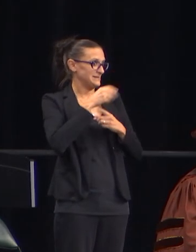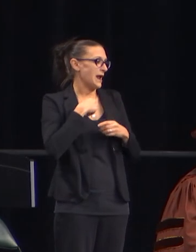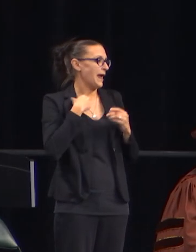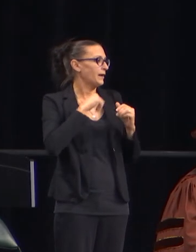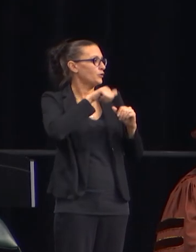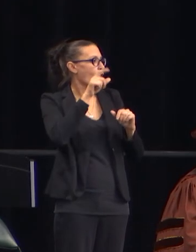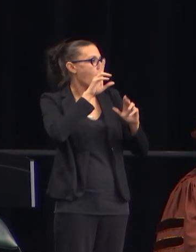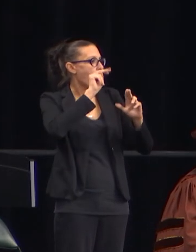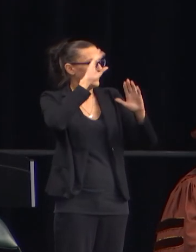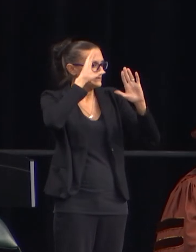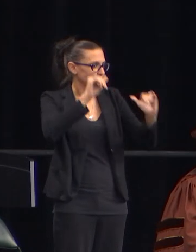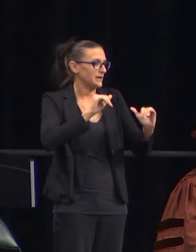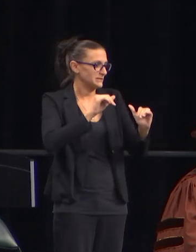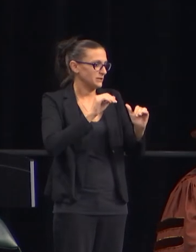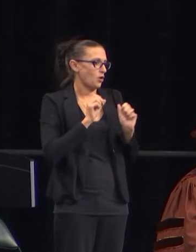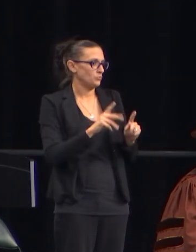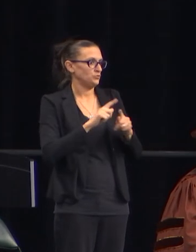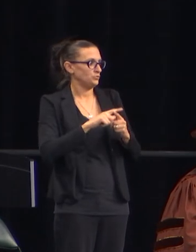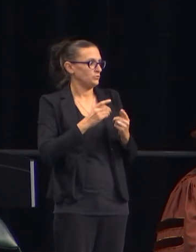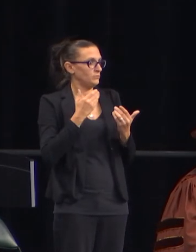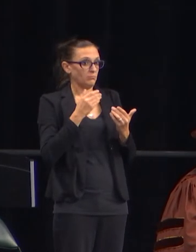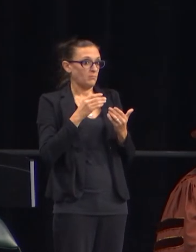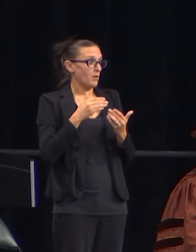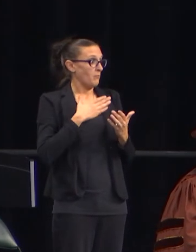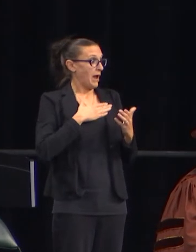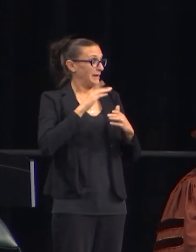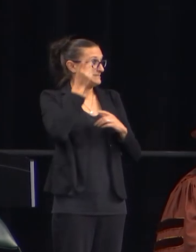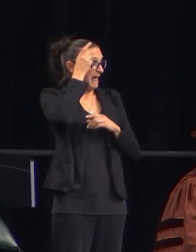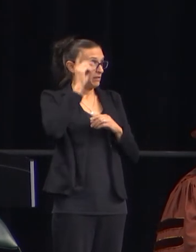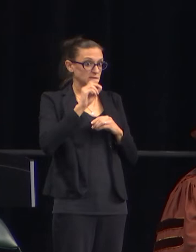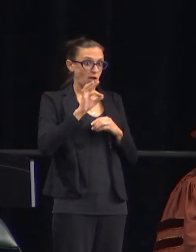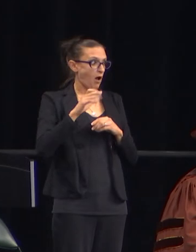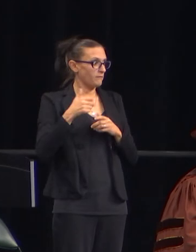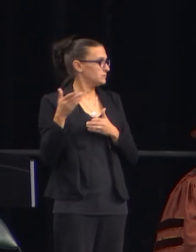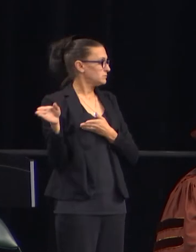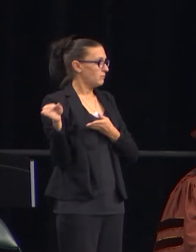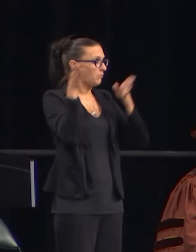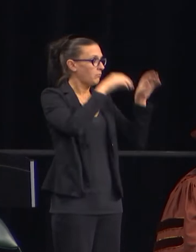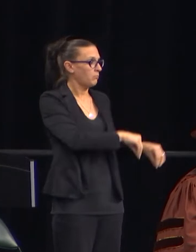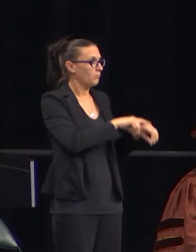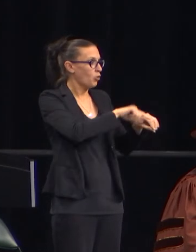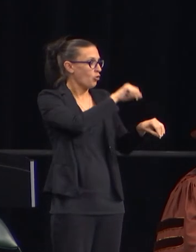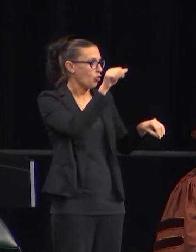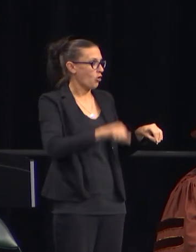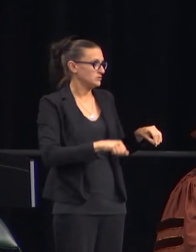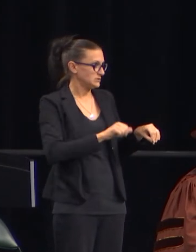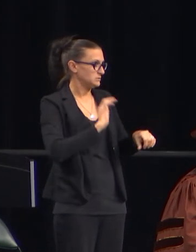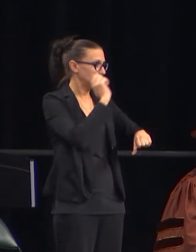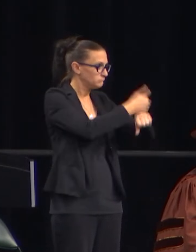to leave the comfort of my Dallas office and opened a branch office in Austin for the law firm.